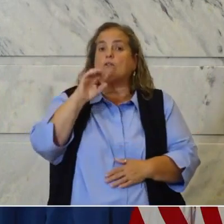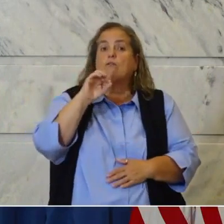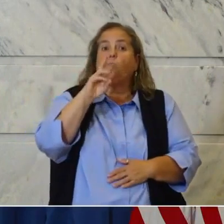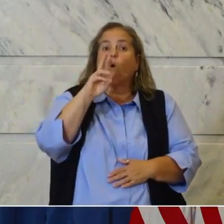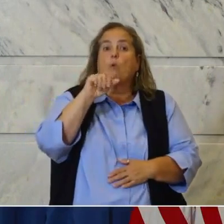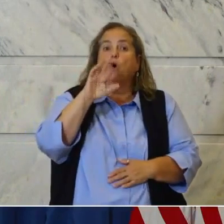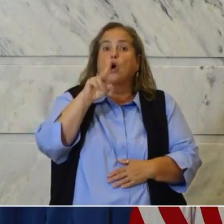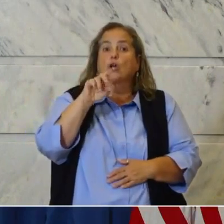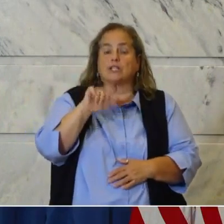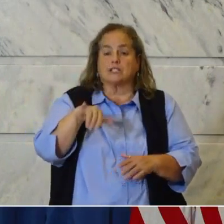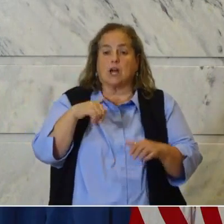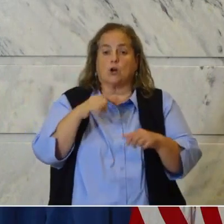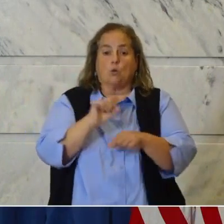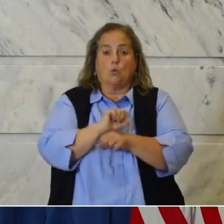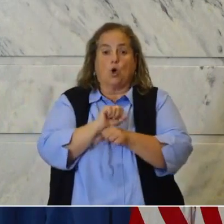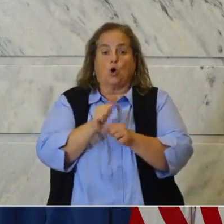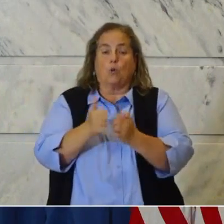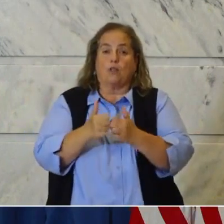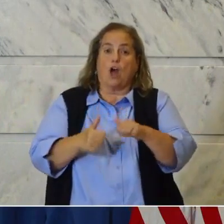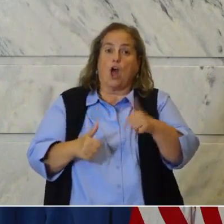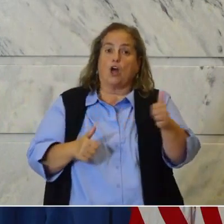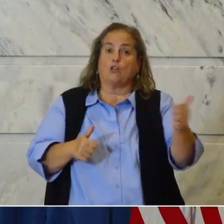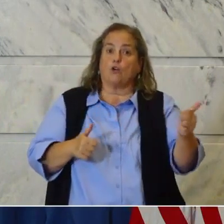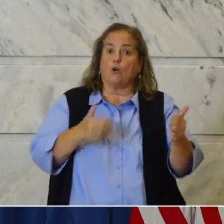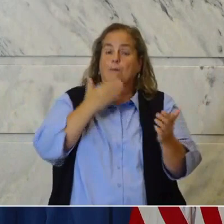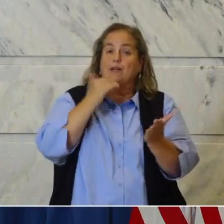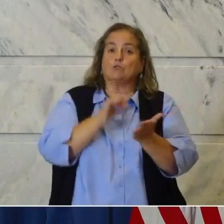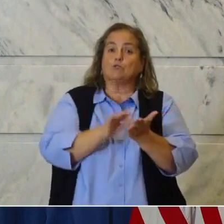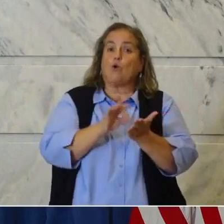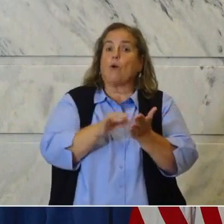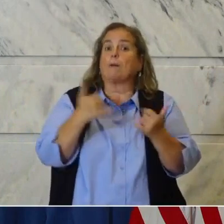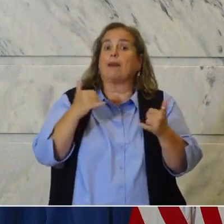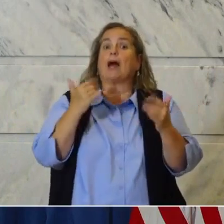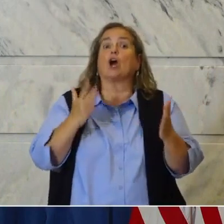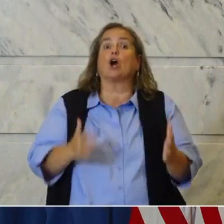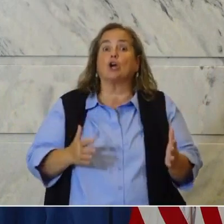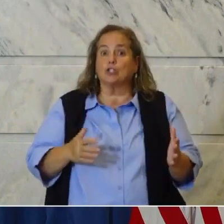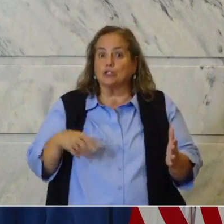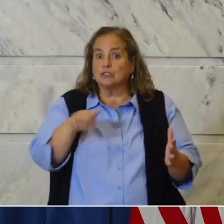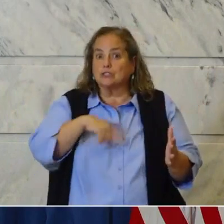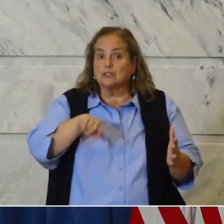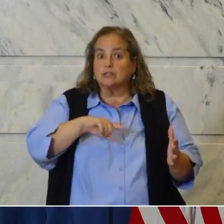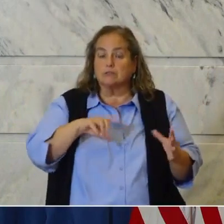all of our other best scoring players, and the order there is that they're all